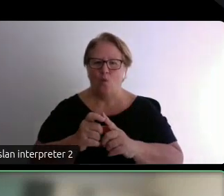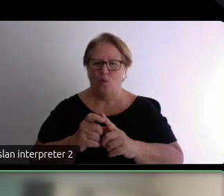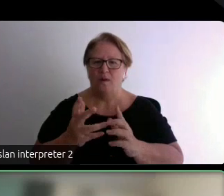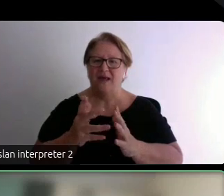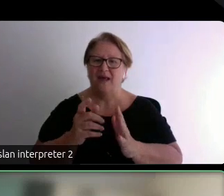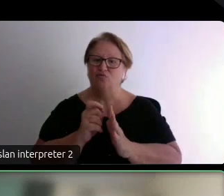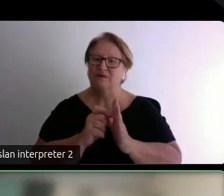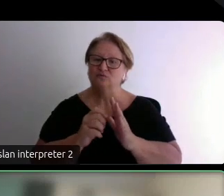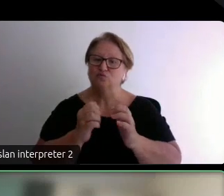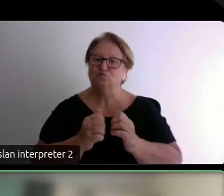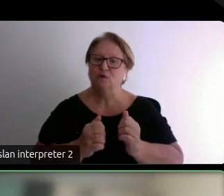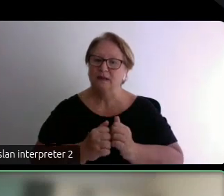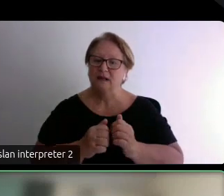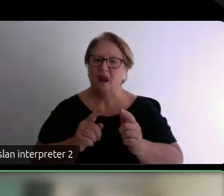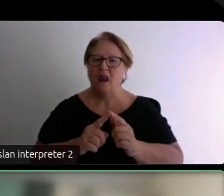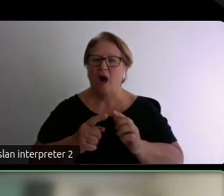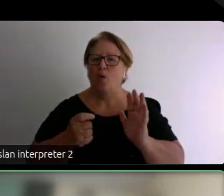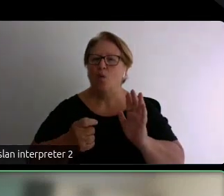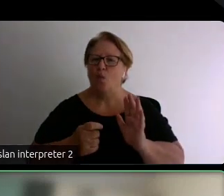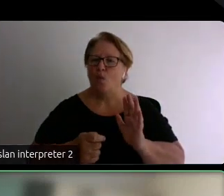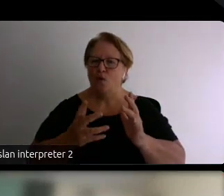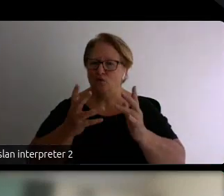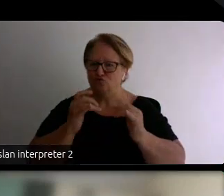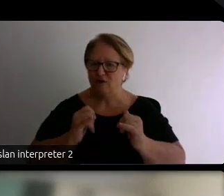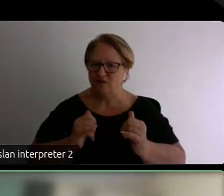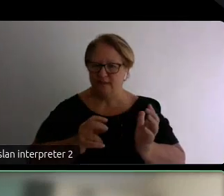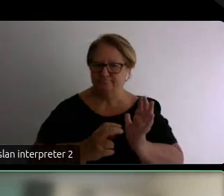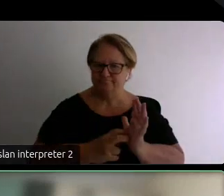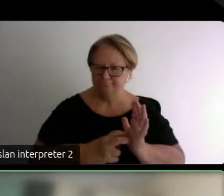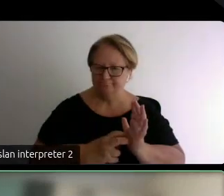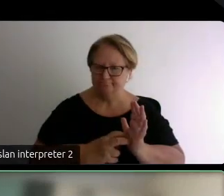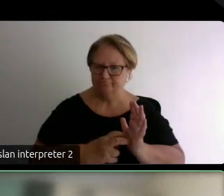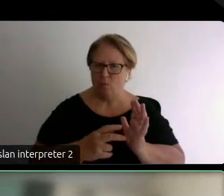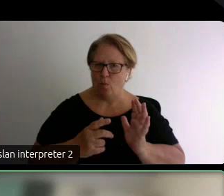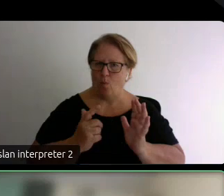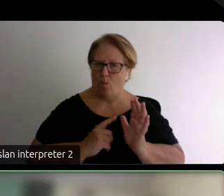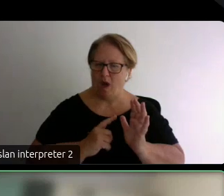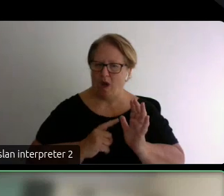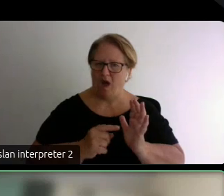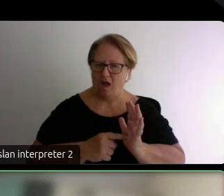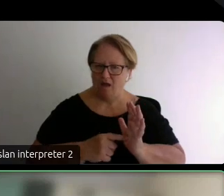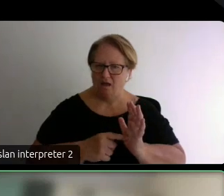a court judgment that explains the reasons why they're um why those orders should be in